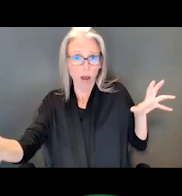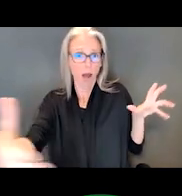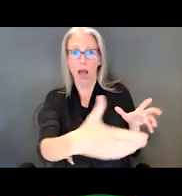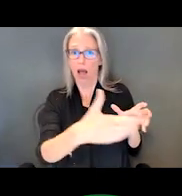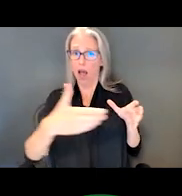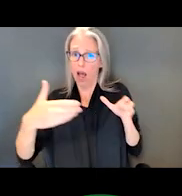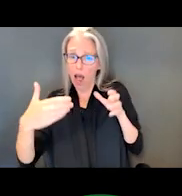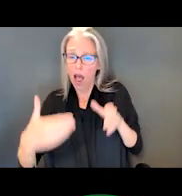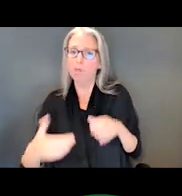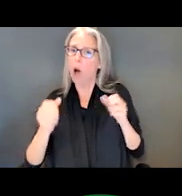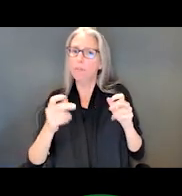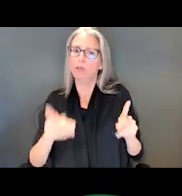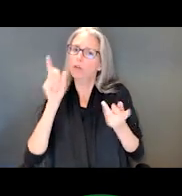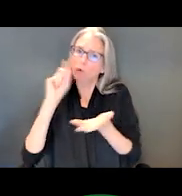is clear. You know, we don't want to hear it from you.